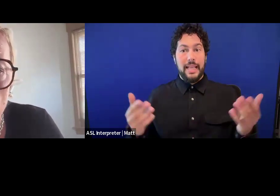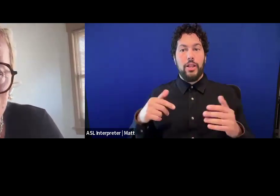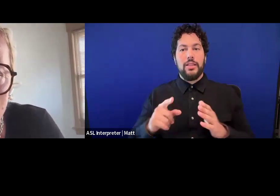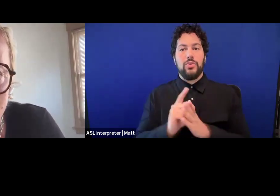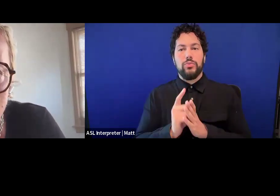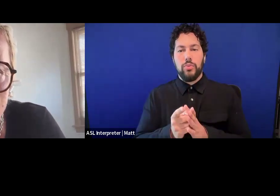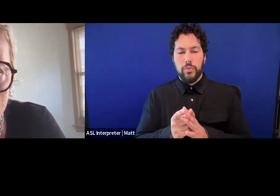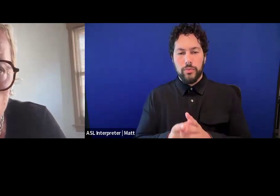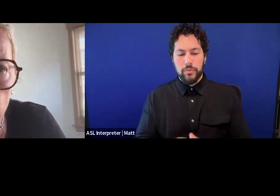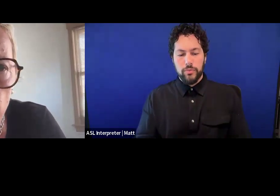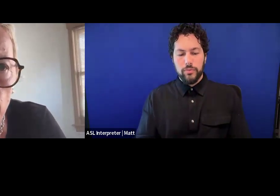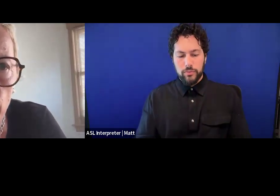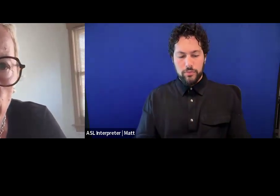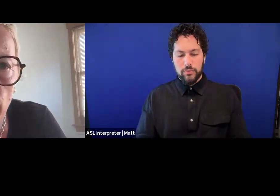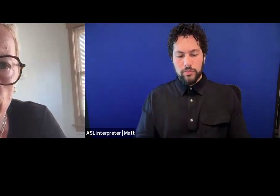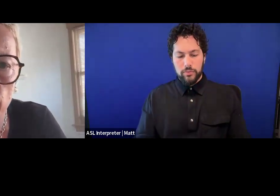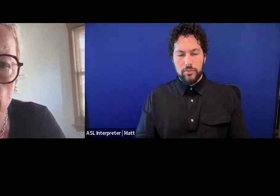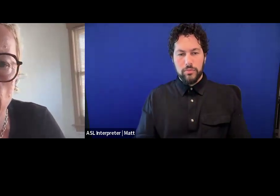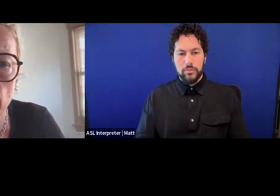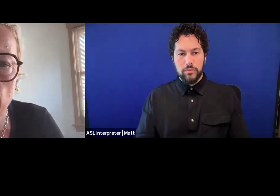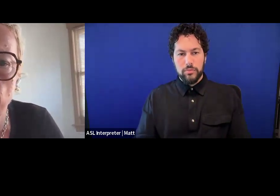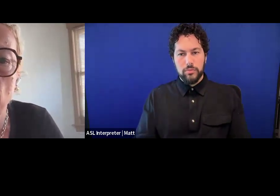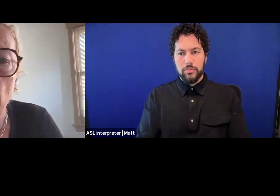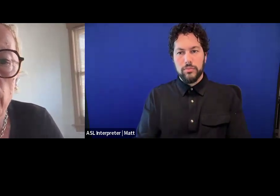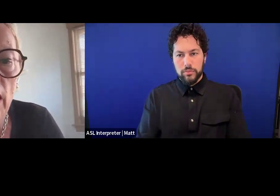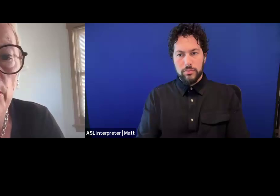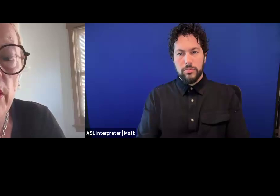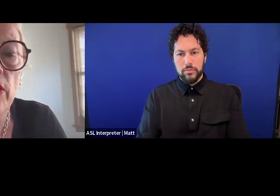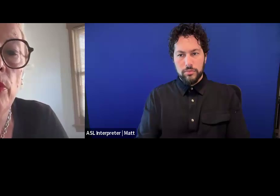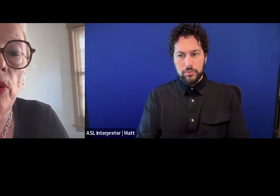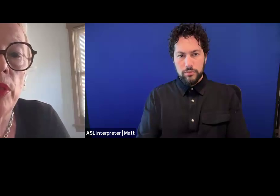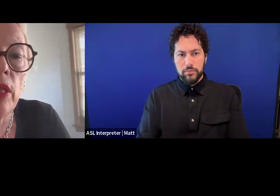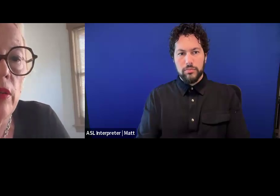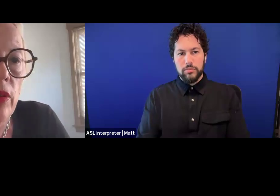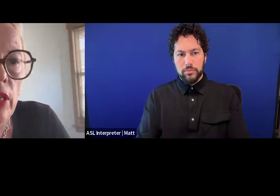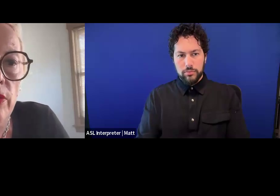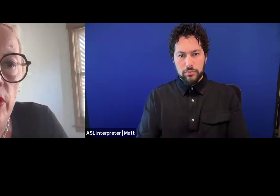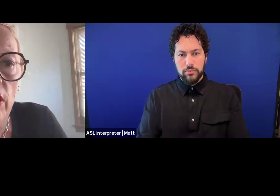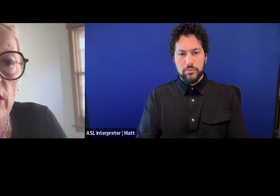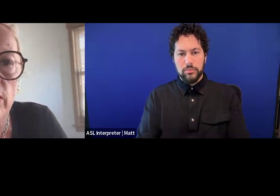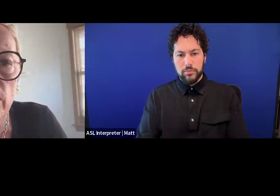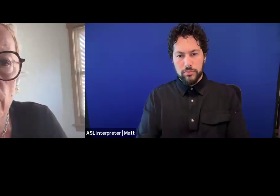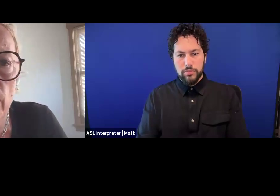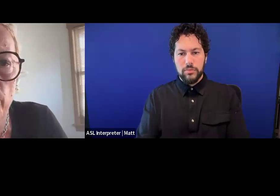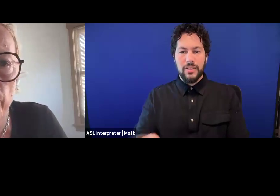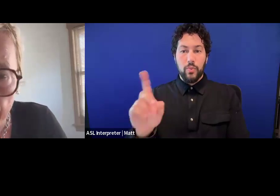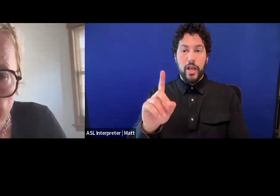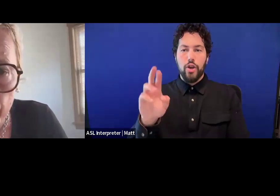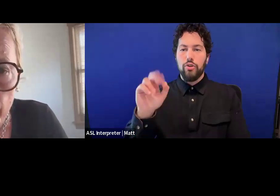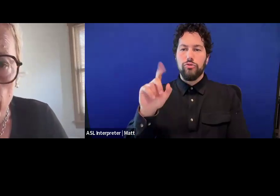In fact, let's go to, um, the next slide, but yeah, I'm here at the moment at Radcliffe College, um,